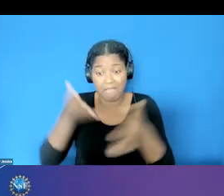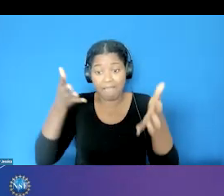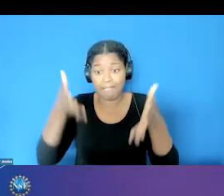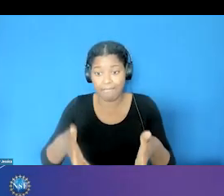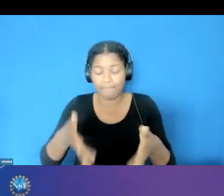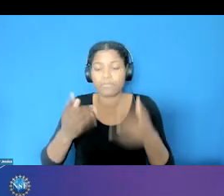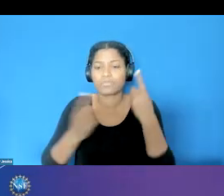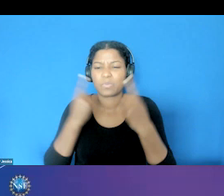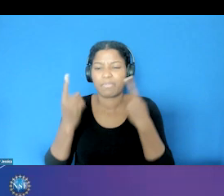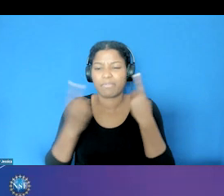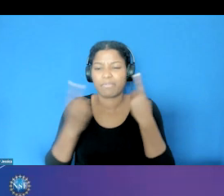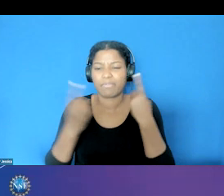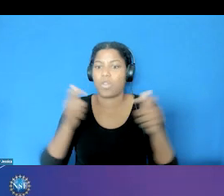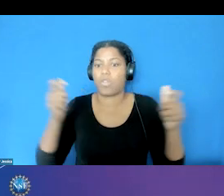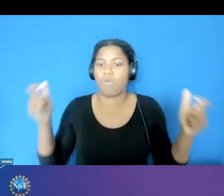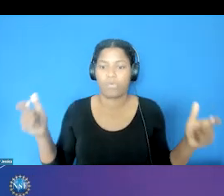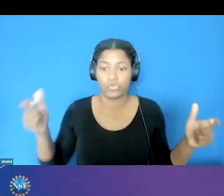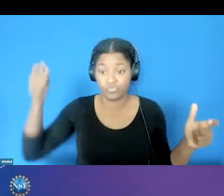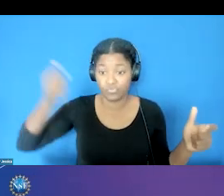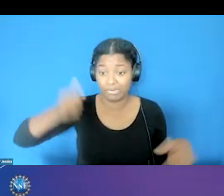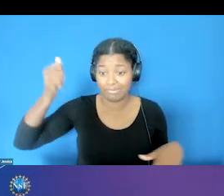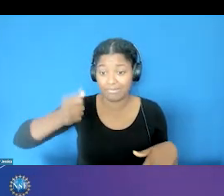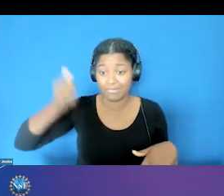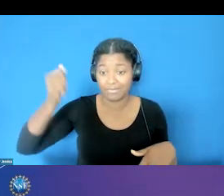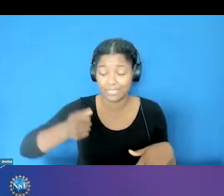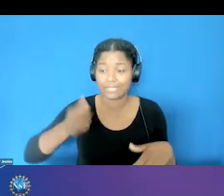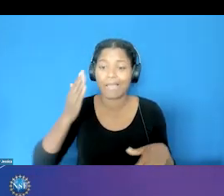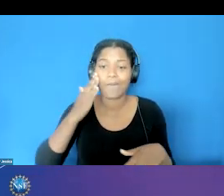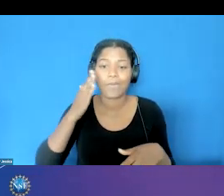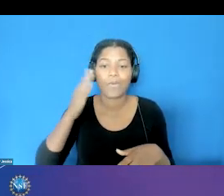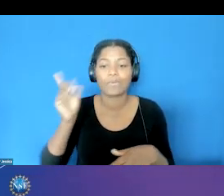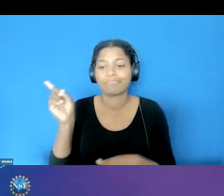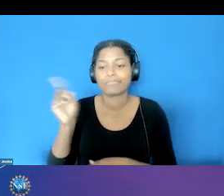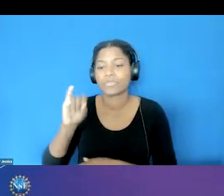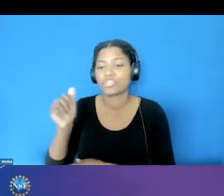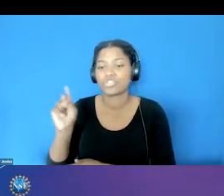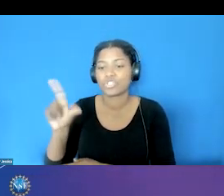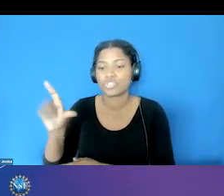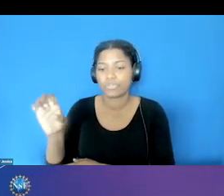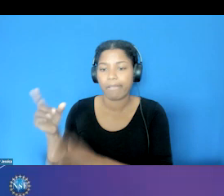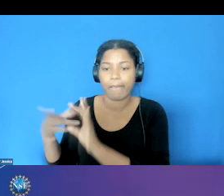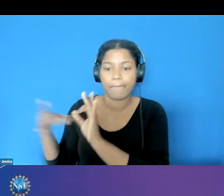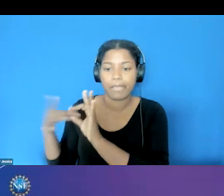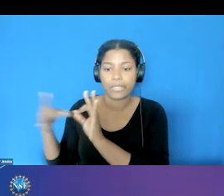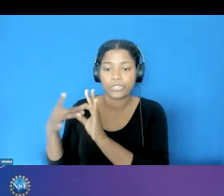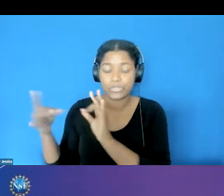So think of some of the larger standard grants that we might make. I know Jannele mentioned earlier that we make standard grants